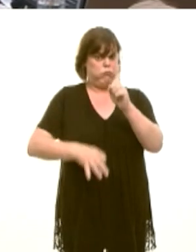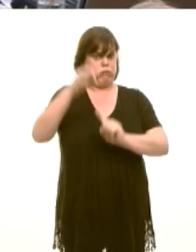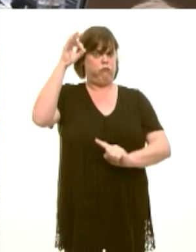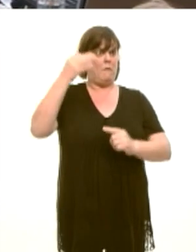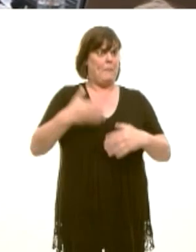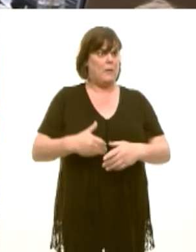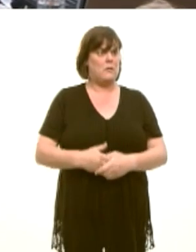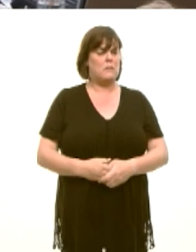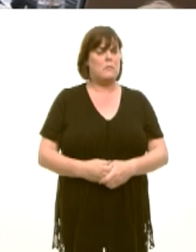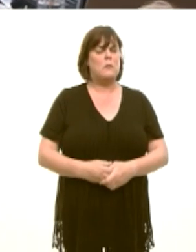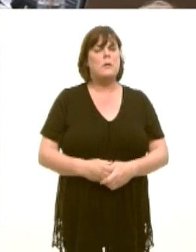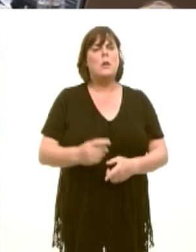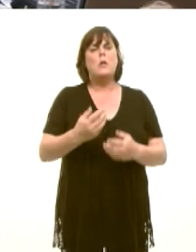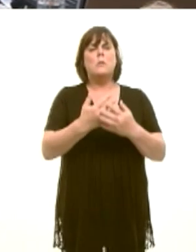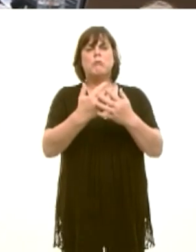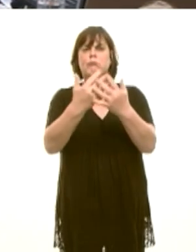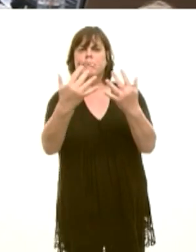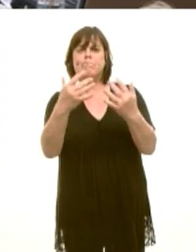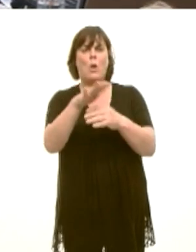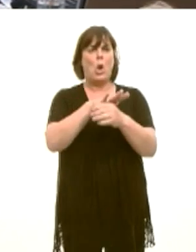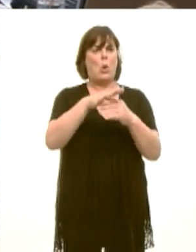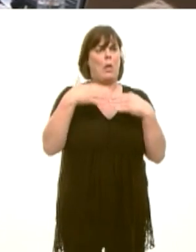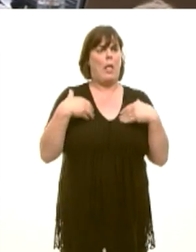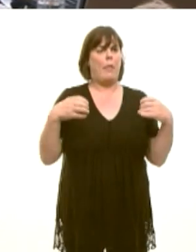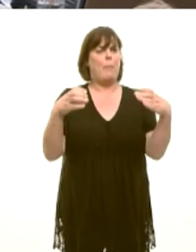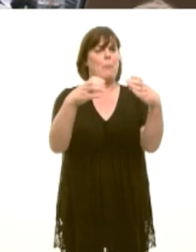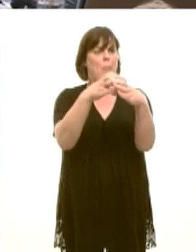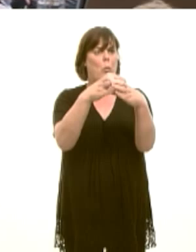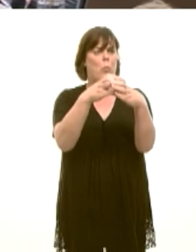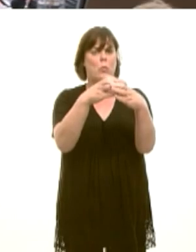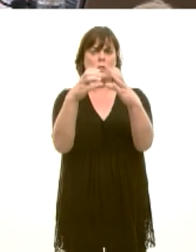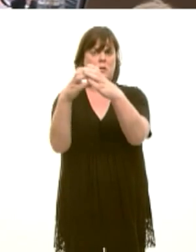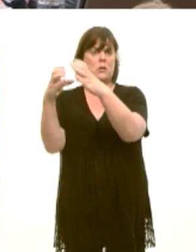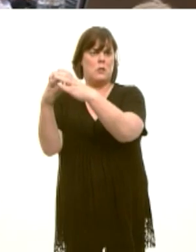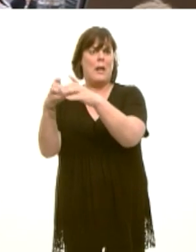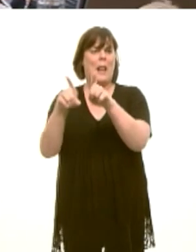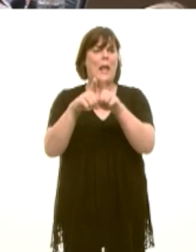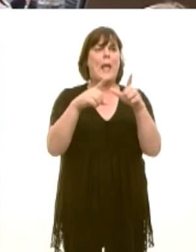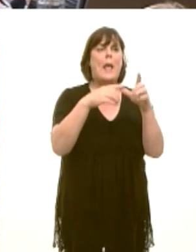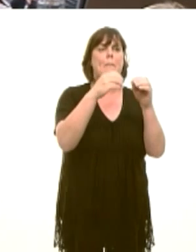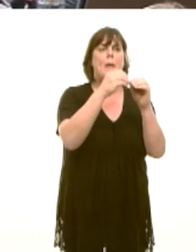true, and local health boards should be in a position, as indeed ABMU is, to be able